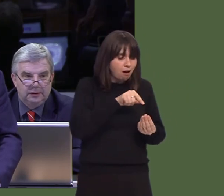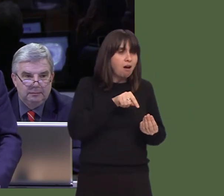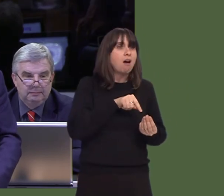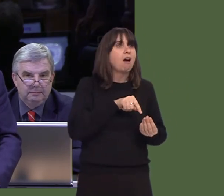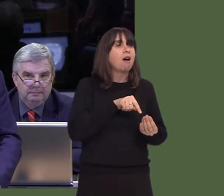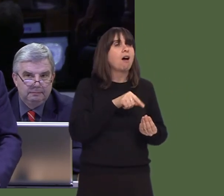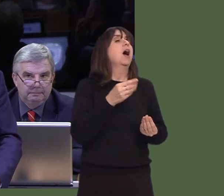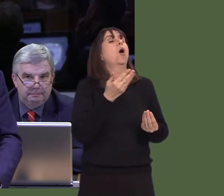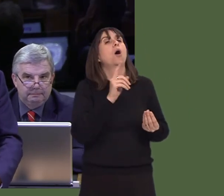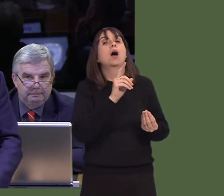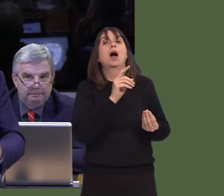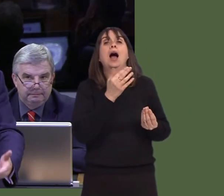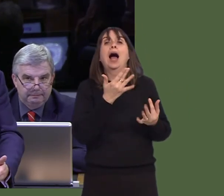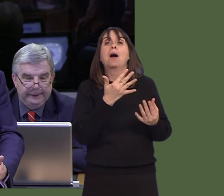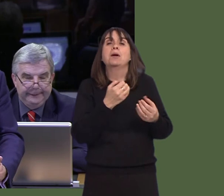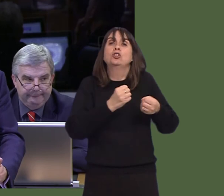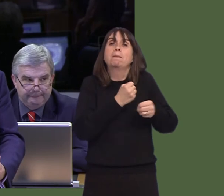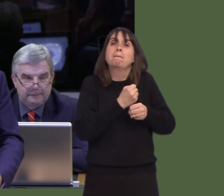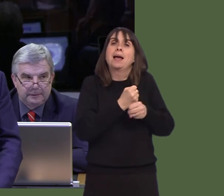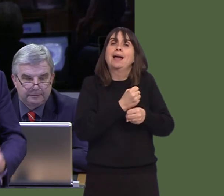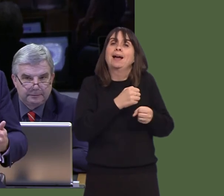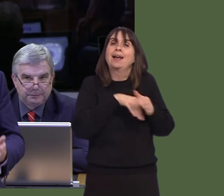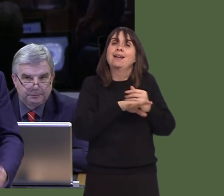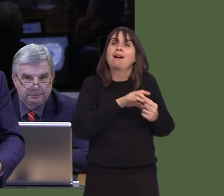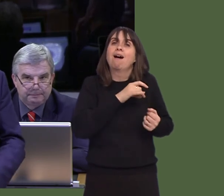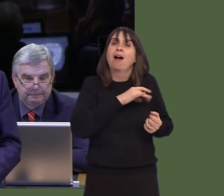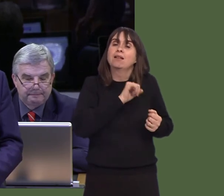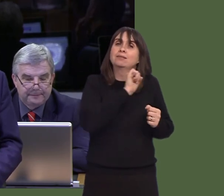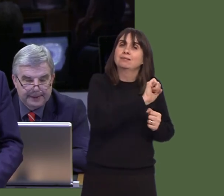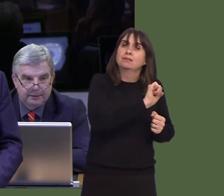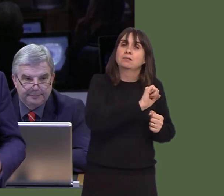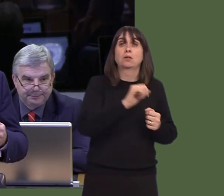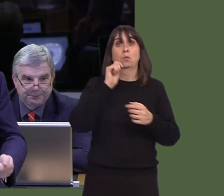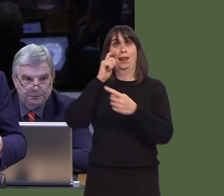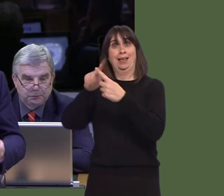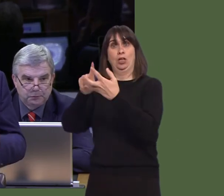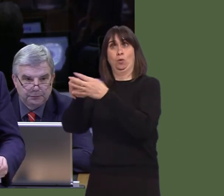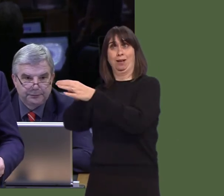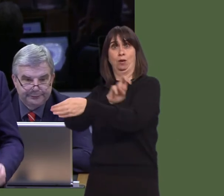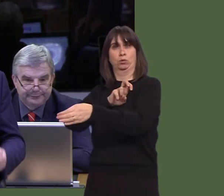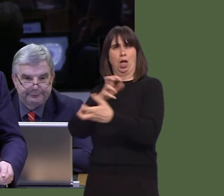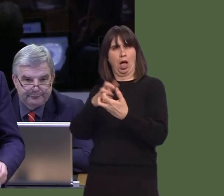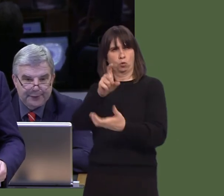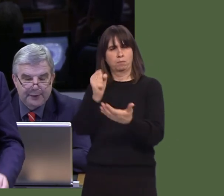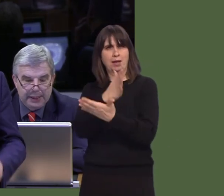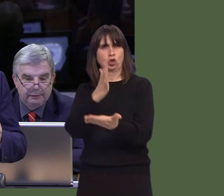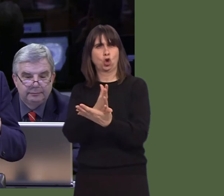The question, of course, then is: can we then be a net creator of jobs through advances